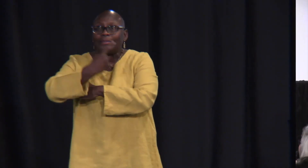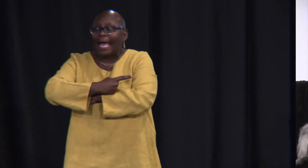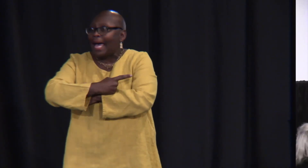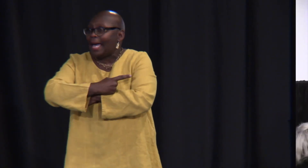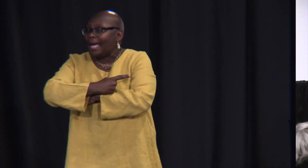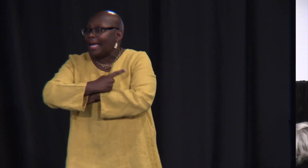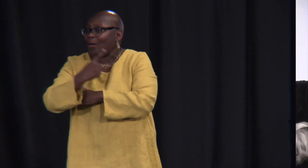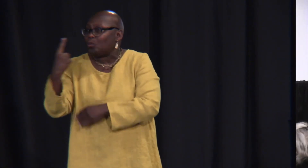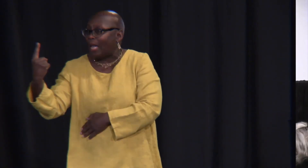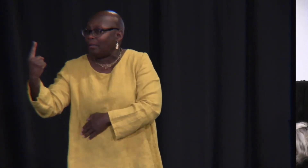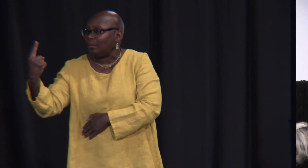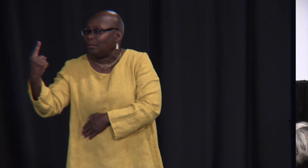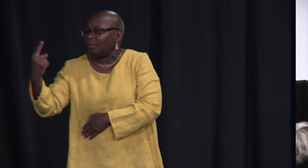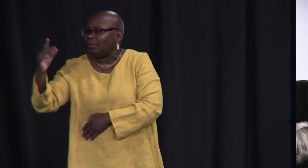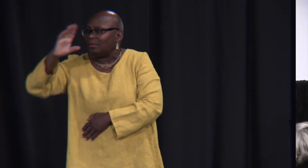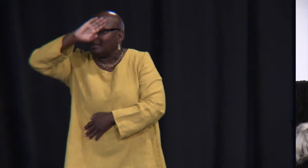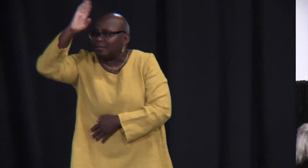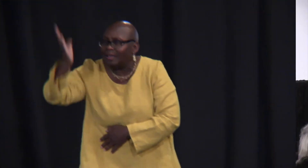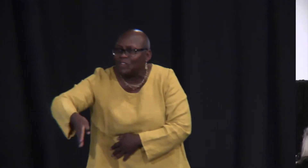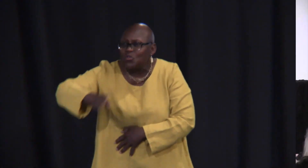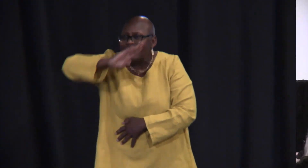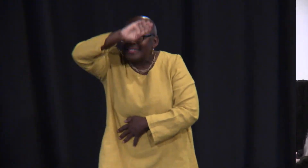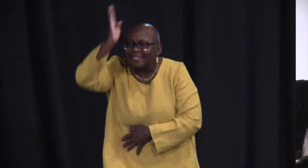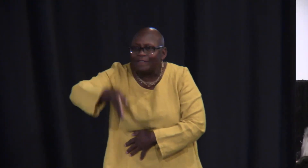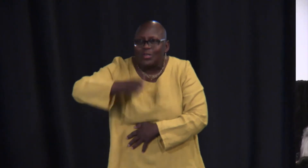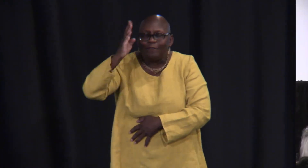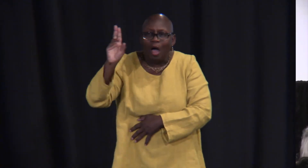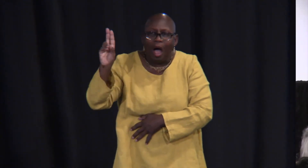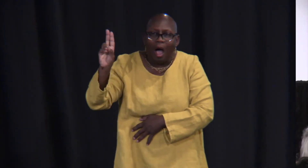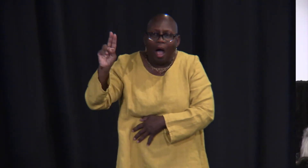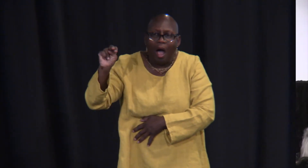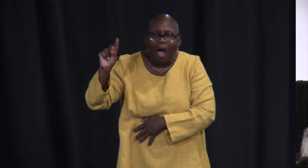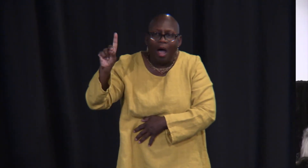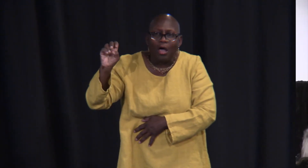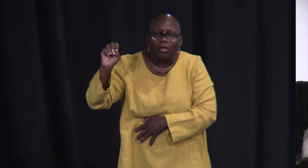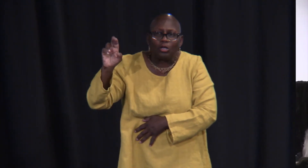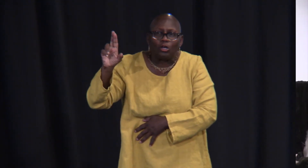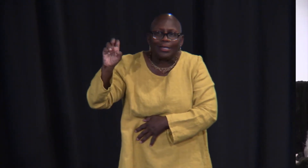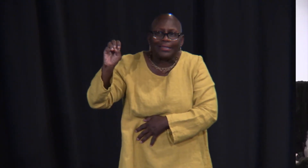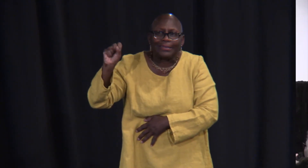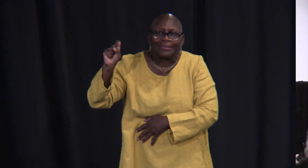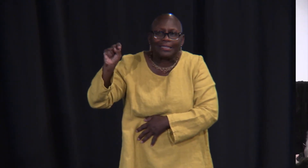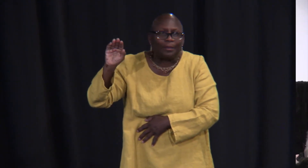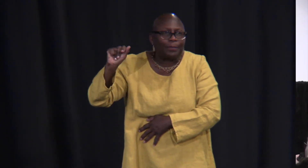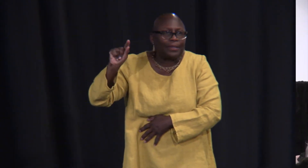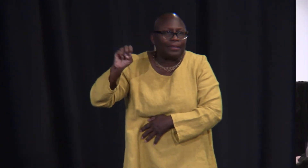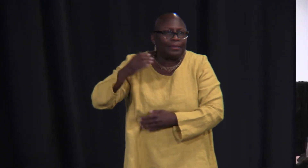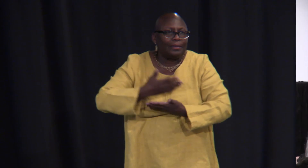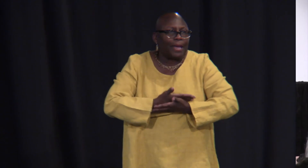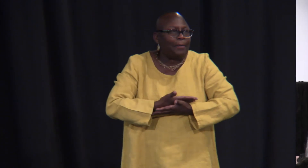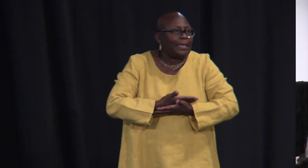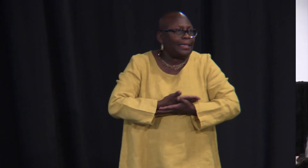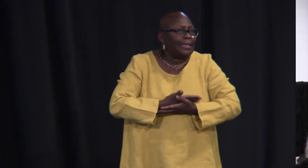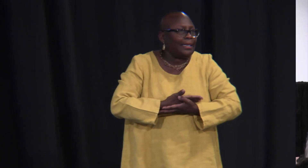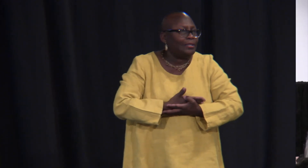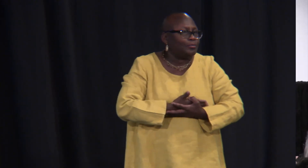there's just nothing to do but give up and watch. How many of you have had similar experiences?